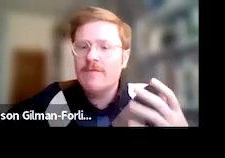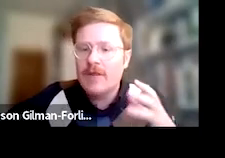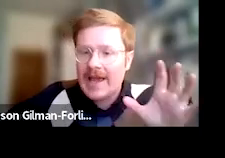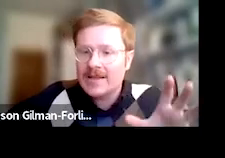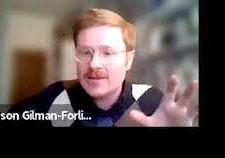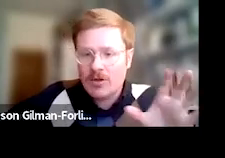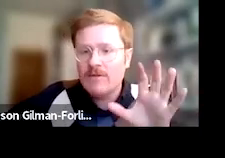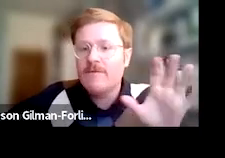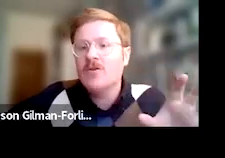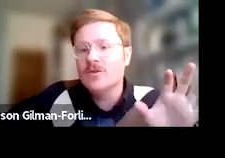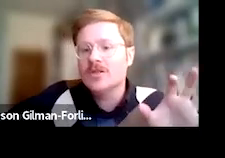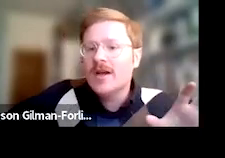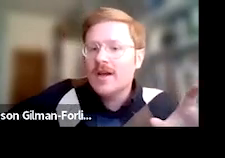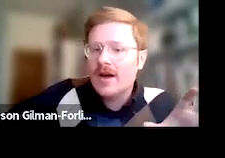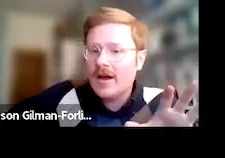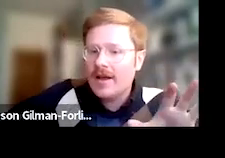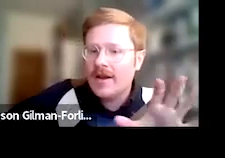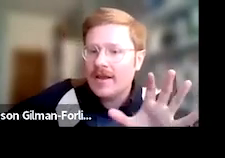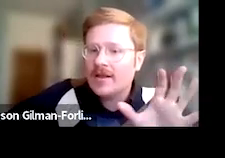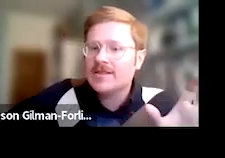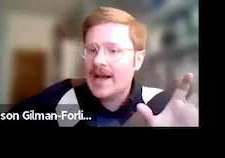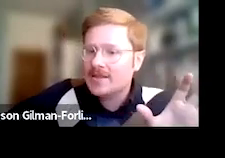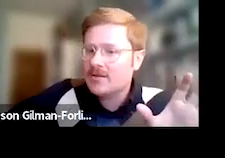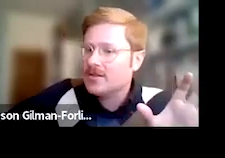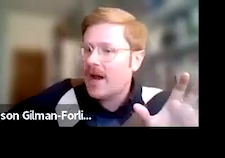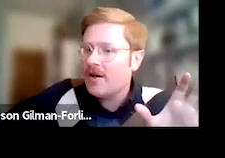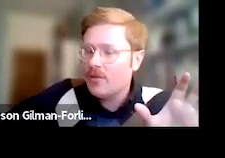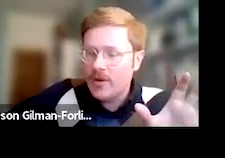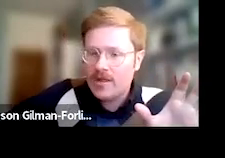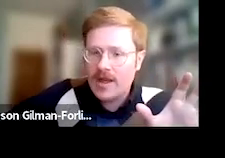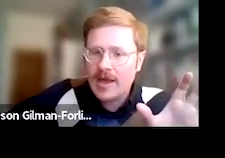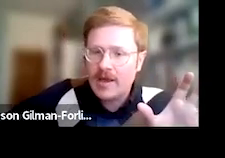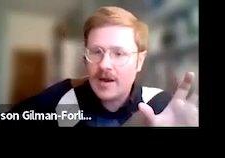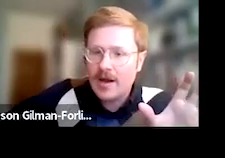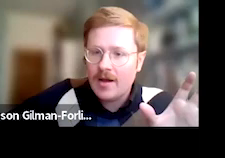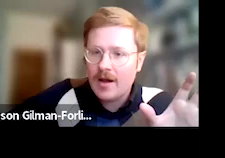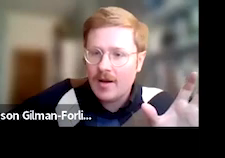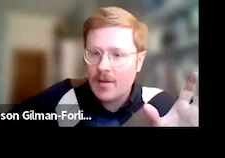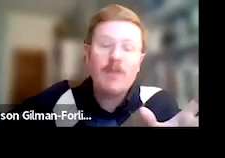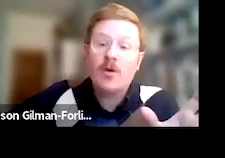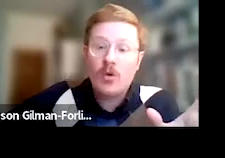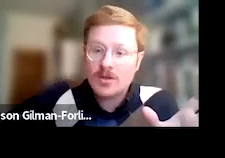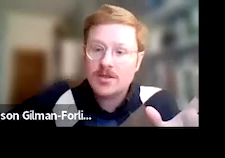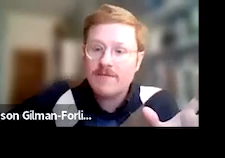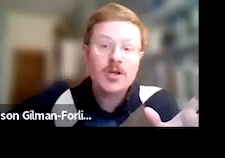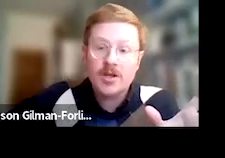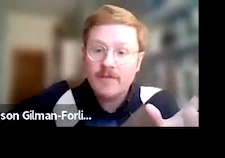conflate or confuse an ecclesiastical style with a public works function.